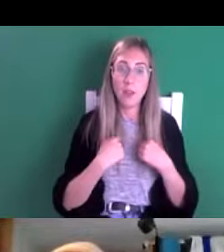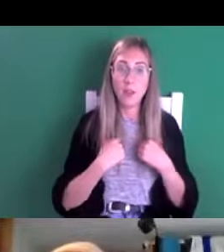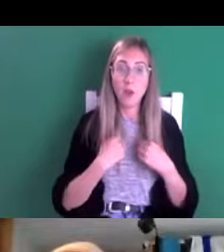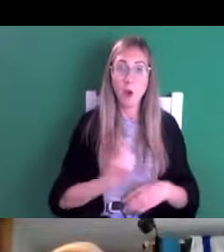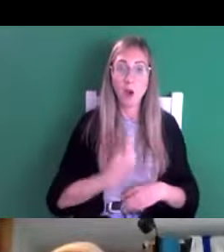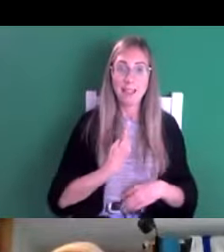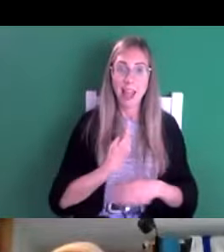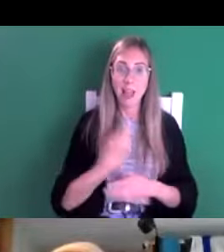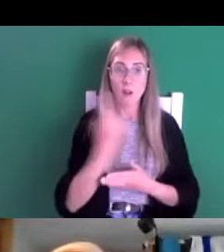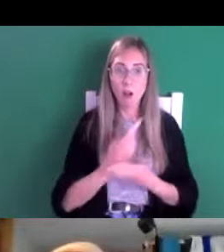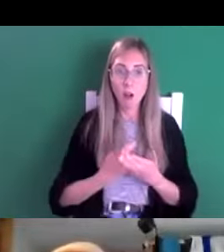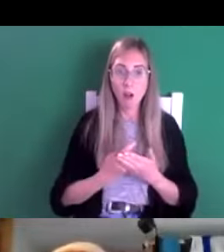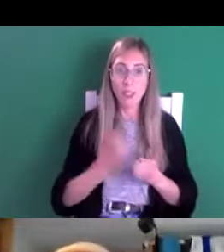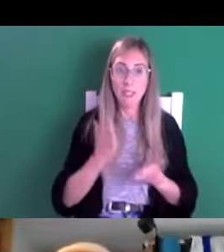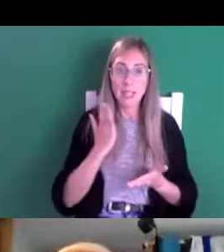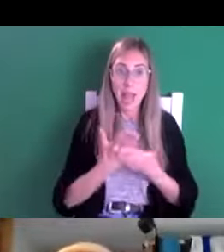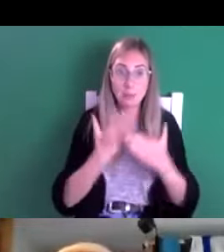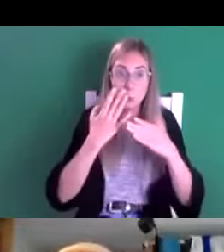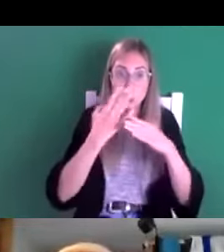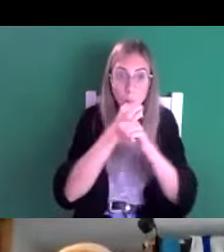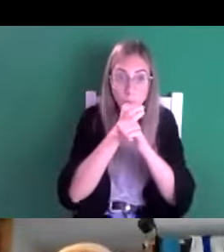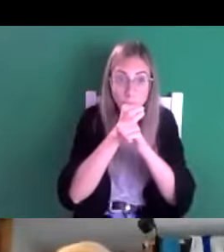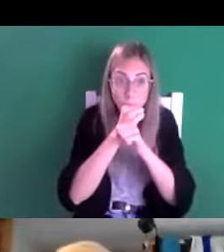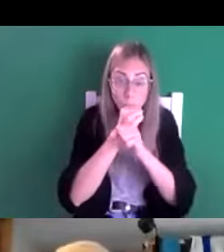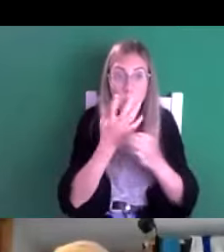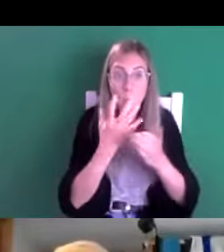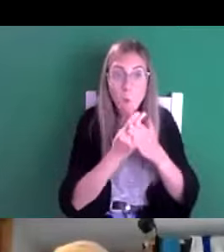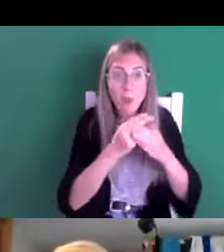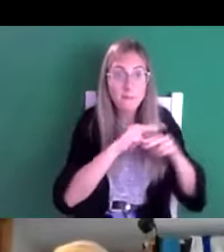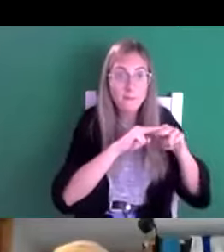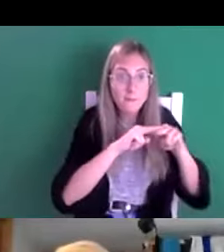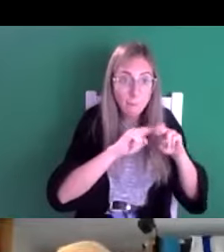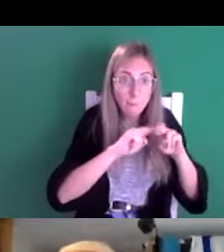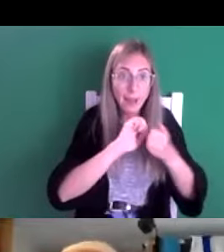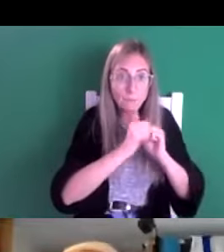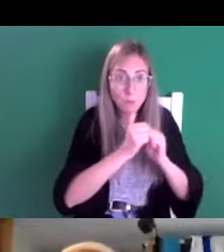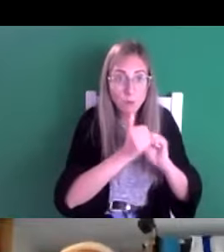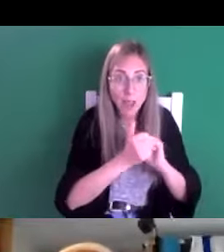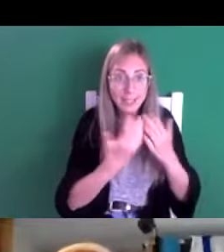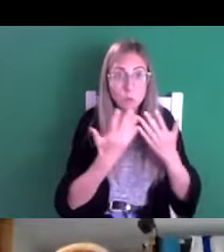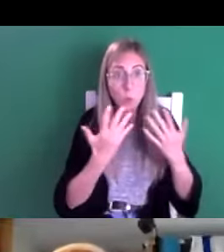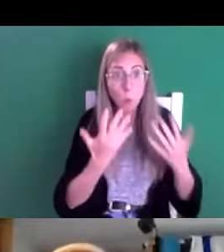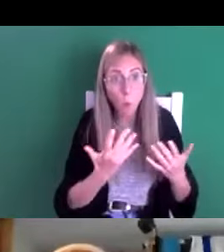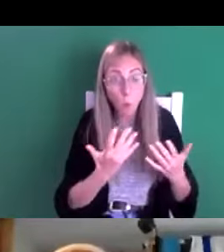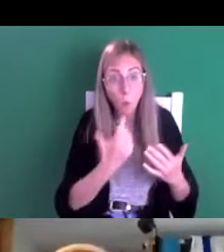do they need to keep quiet between family and friends about their intervention um